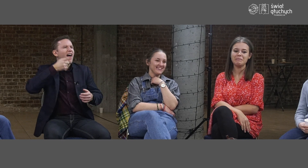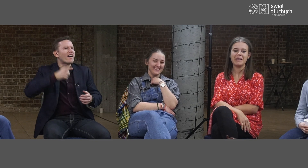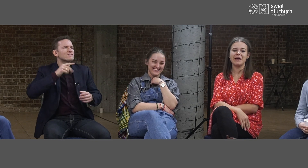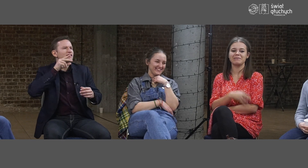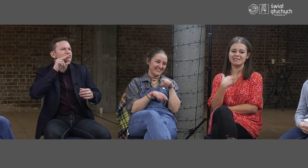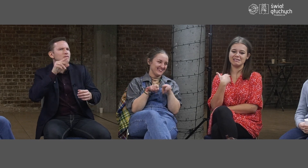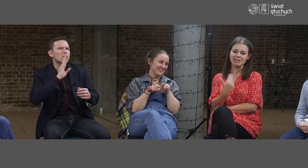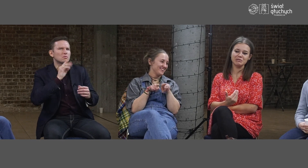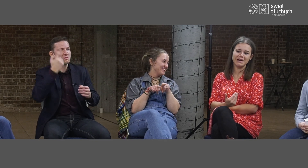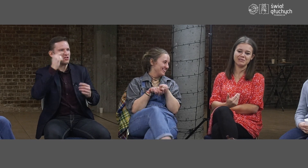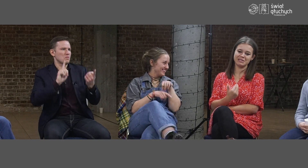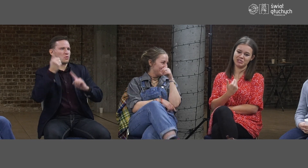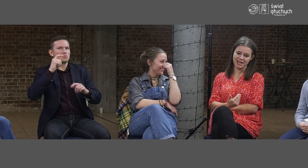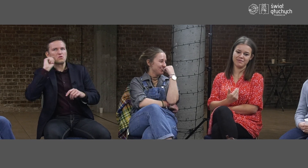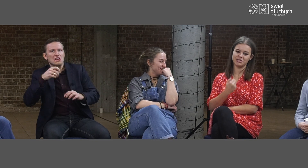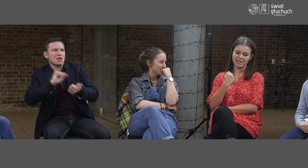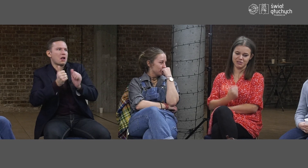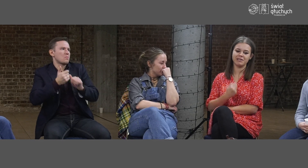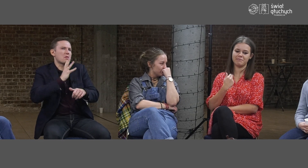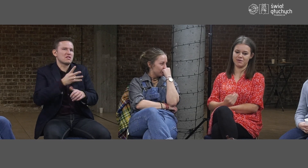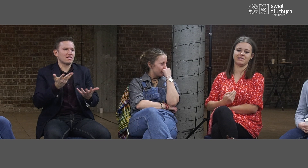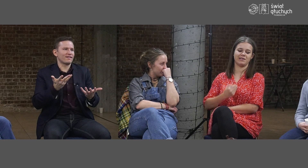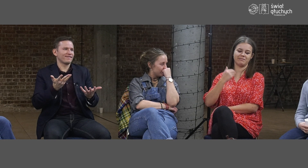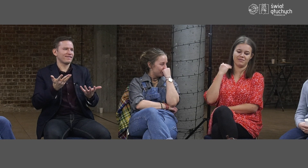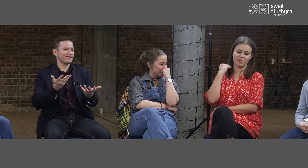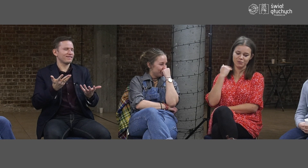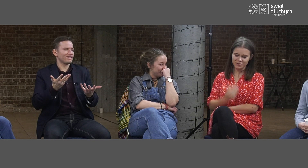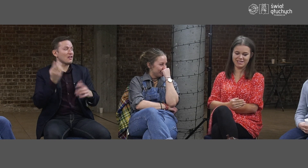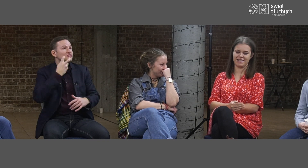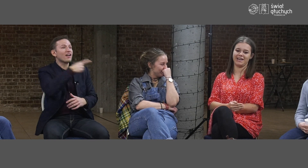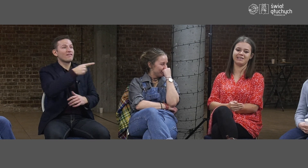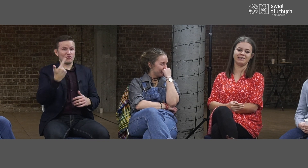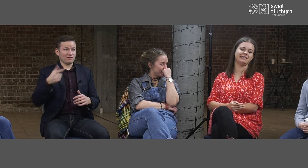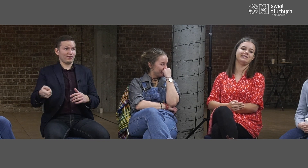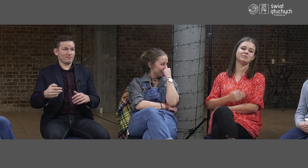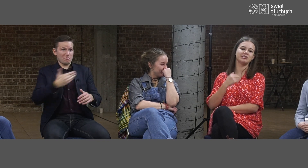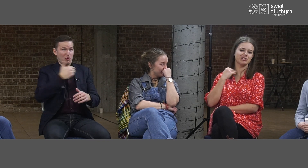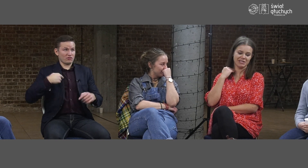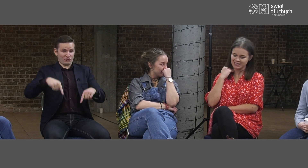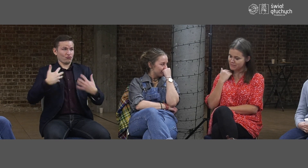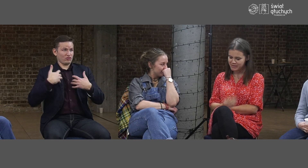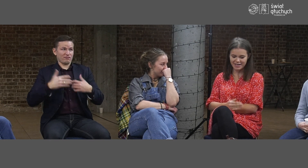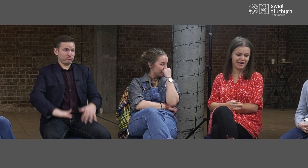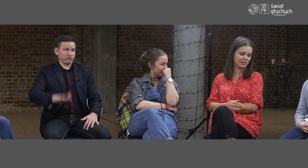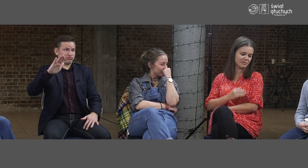(Maria: I get that too.) So it’s also very interesting that, living in Poland since birth, I hear that I’m American.